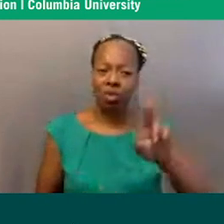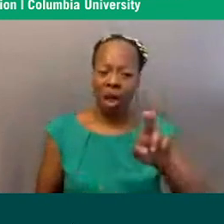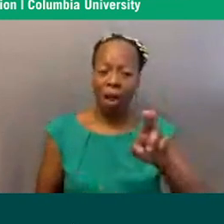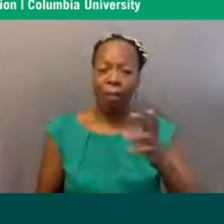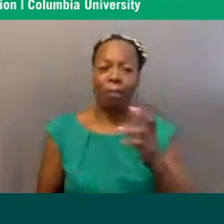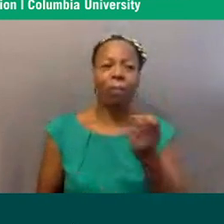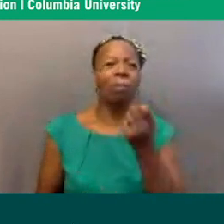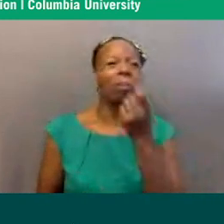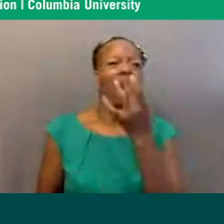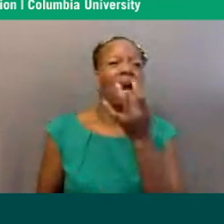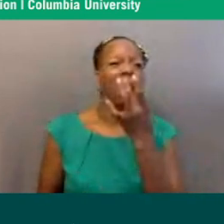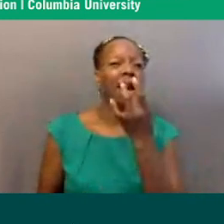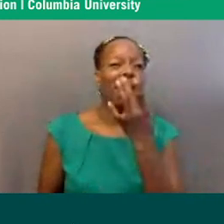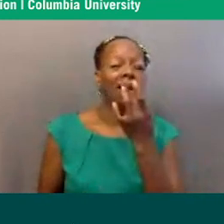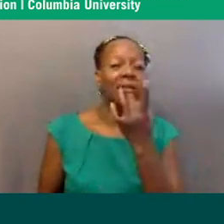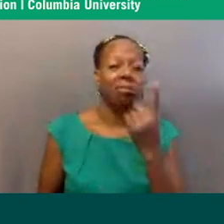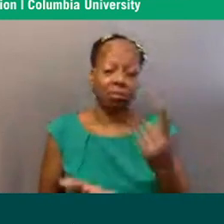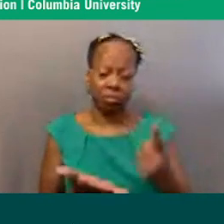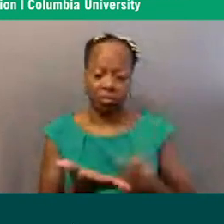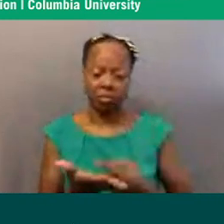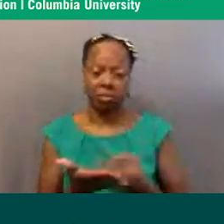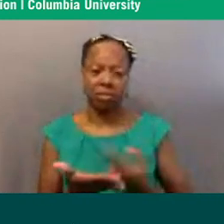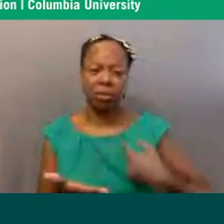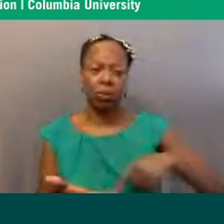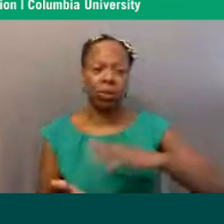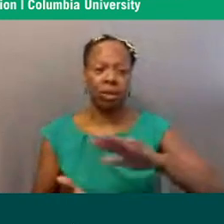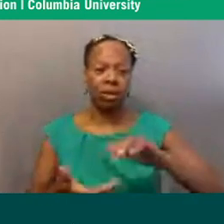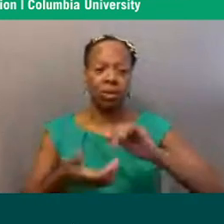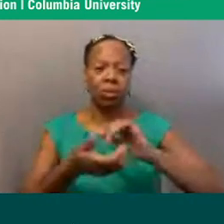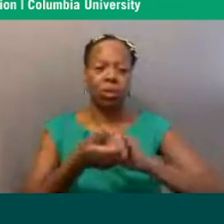sometimes when we work on the ankle brace